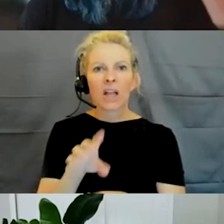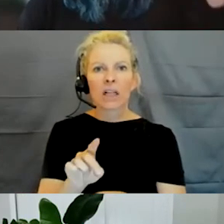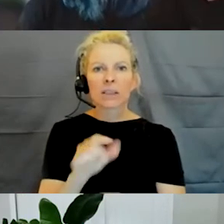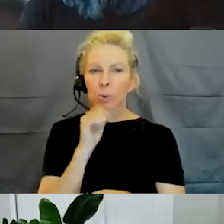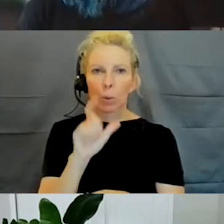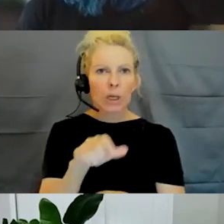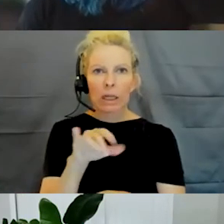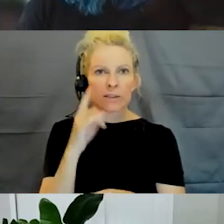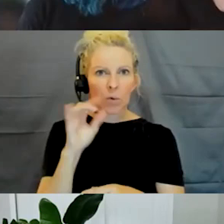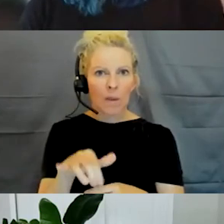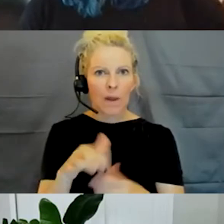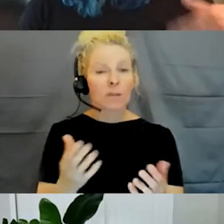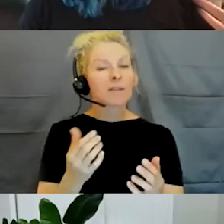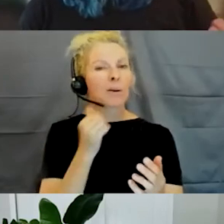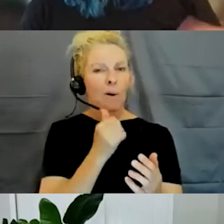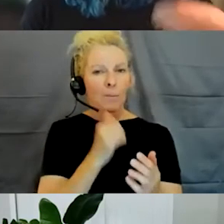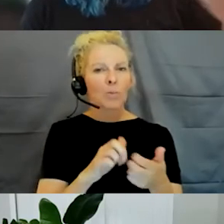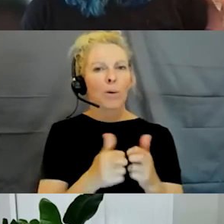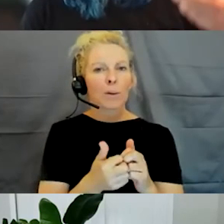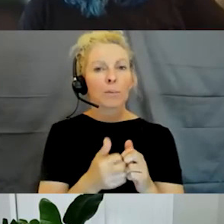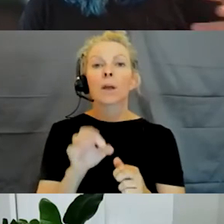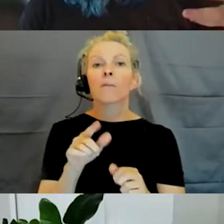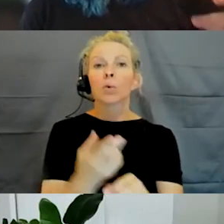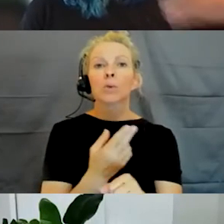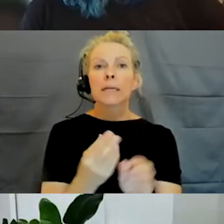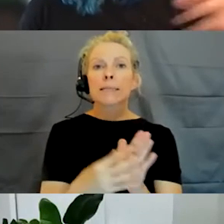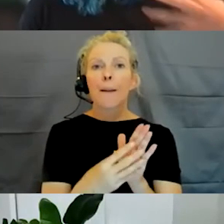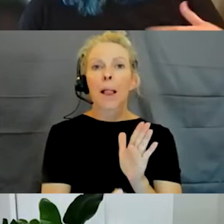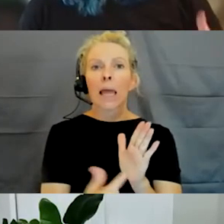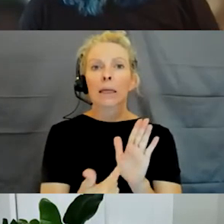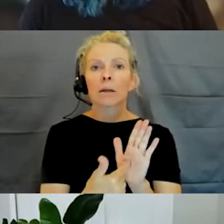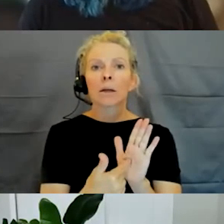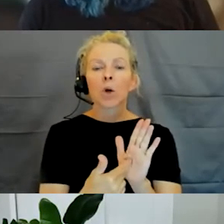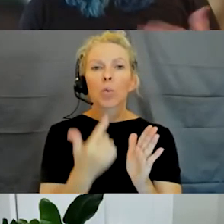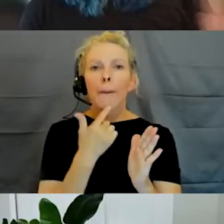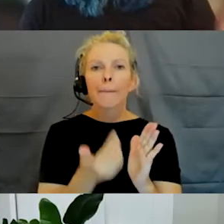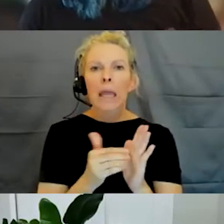problem if you are using a template, for instance, repeating the same component down the page. Unique